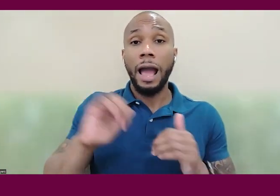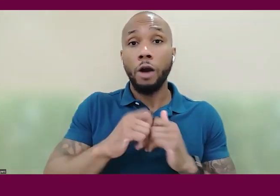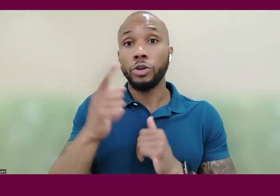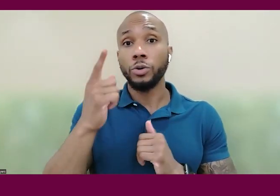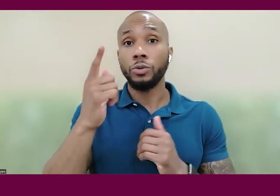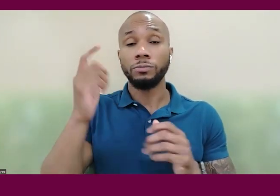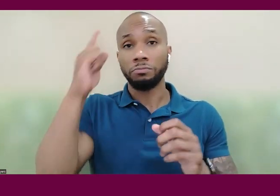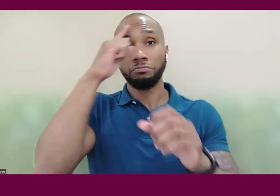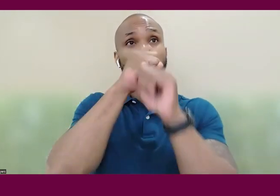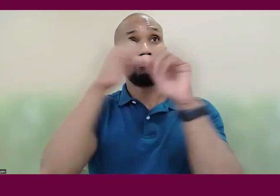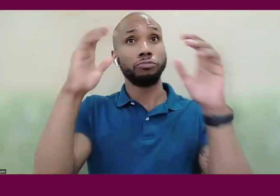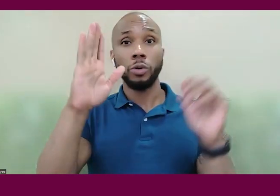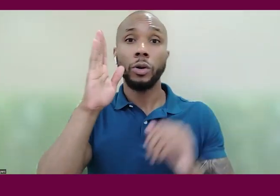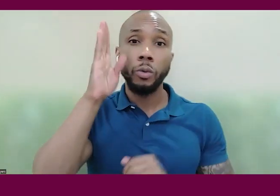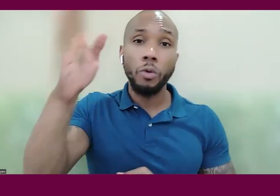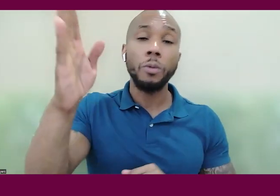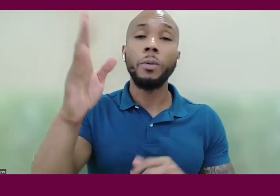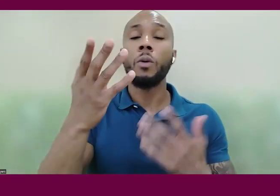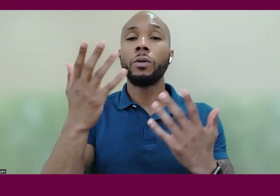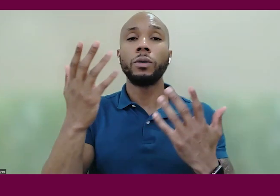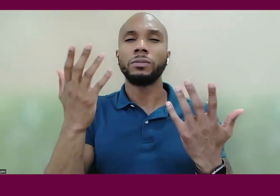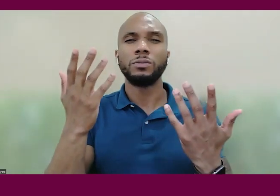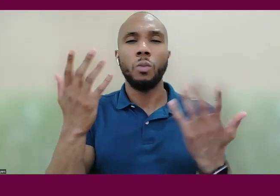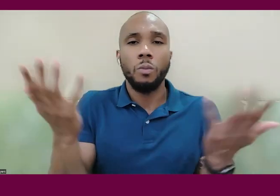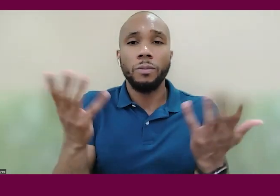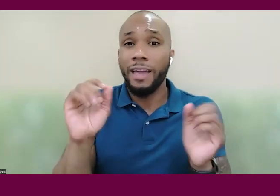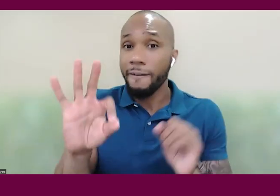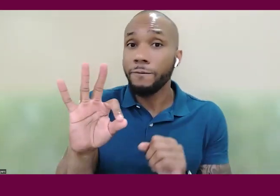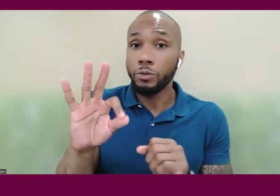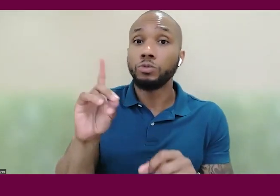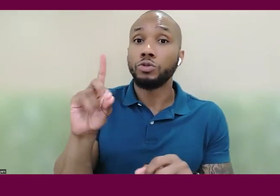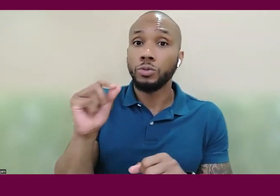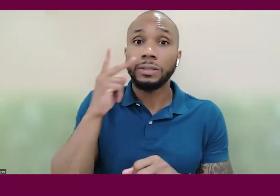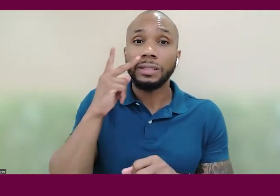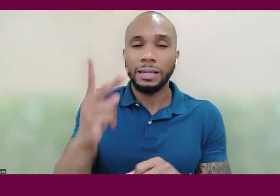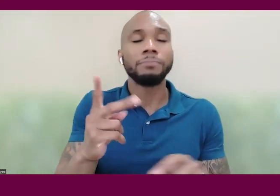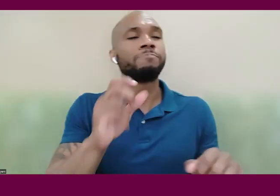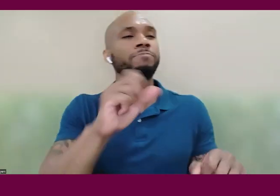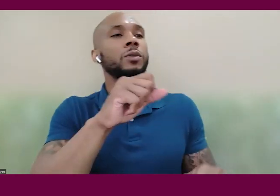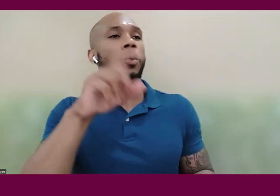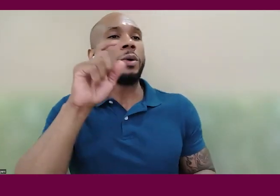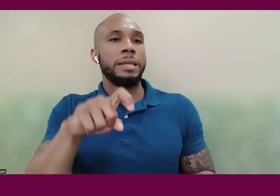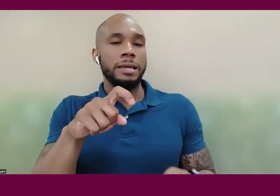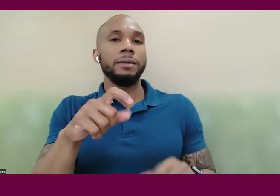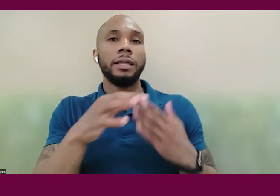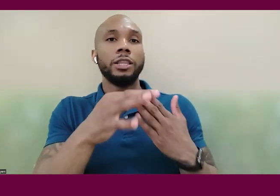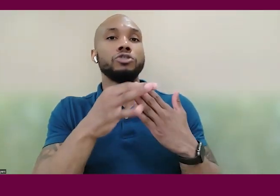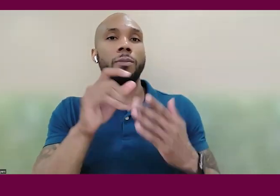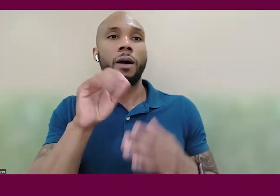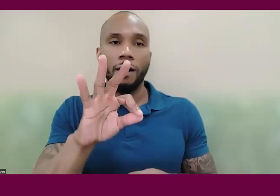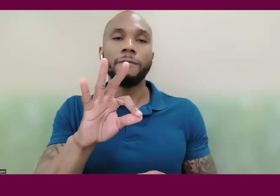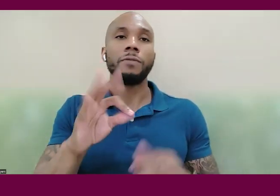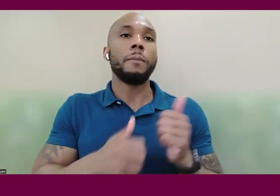I don't know if you see a future of your group. It's difficult. Ashley Inkumsah: Yup. We need the leadership of the most impacted, for sure.